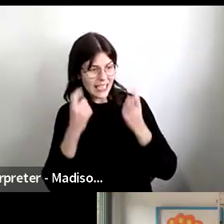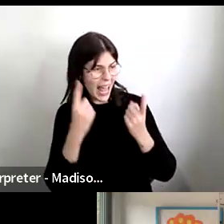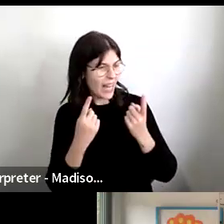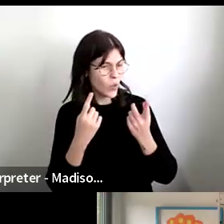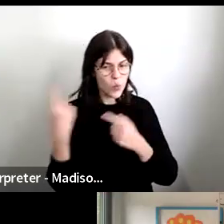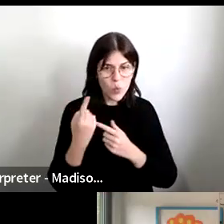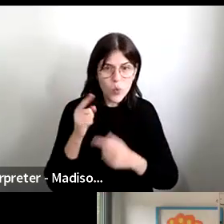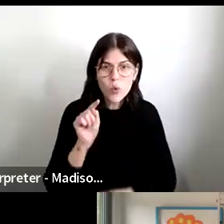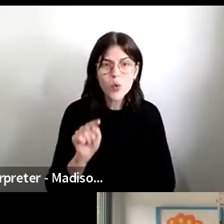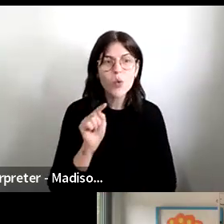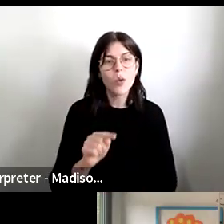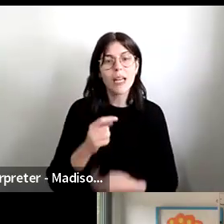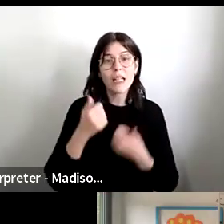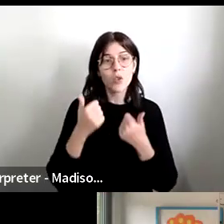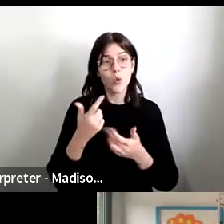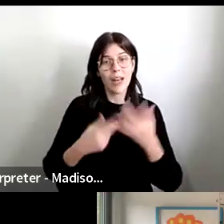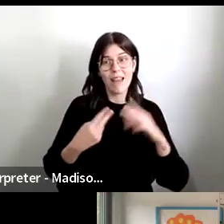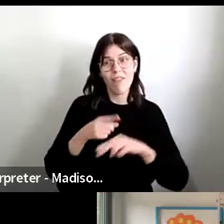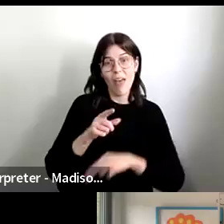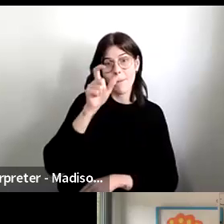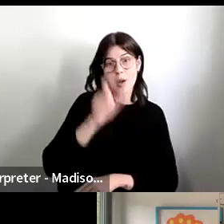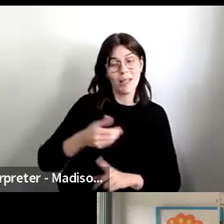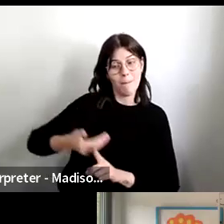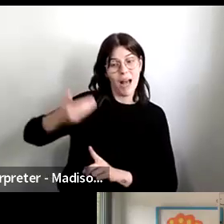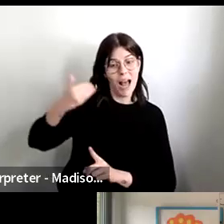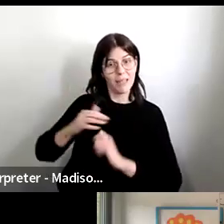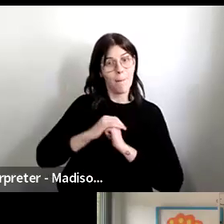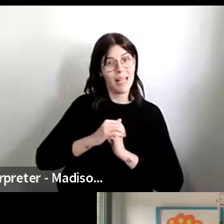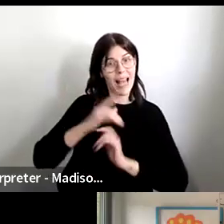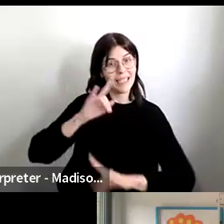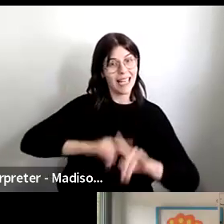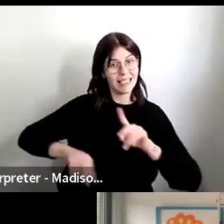has already been a peer assessor as well, so that helps us to know that they know the process and